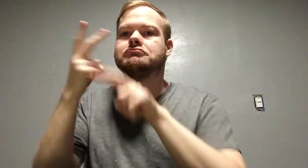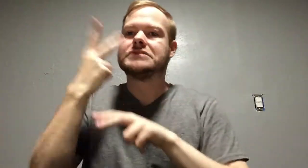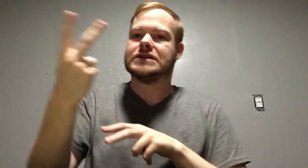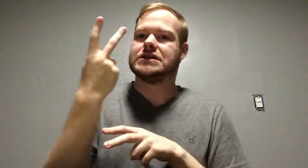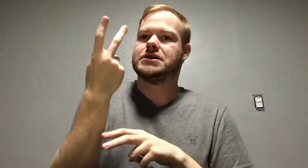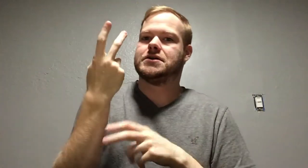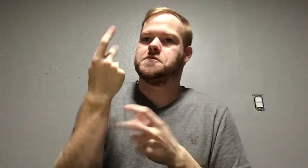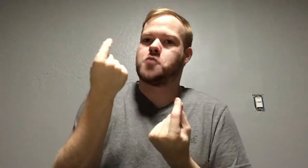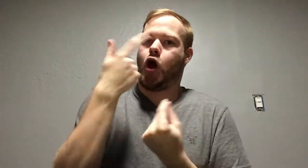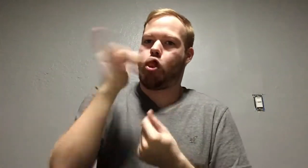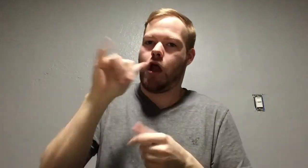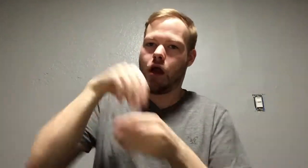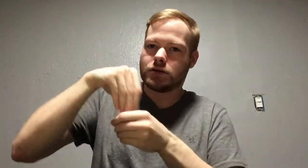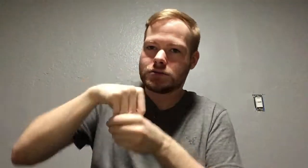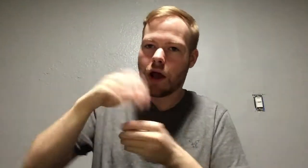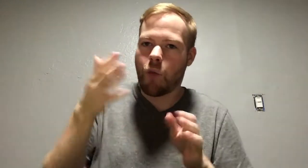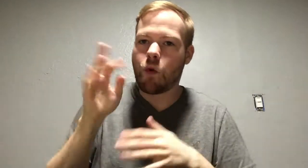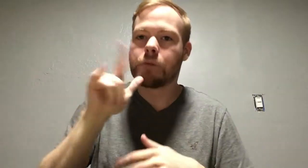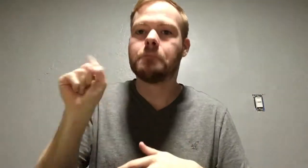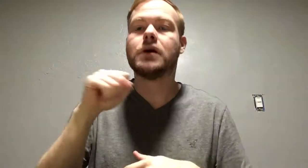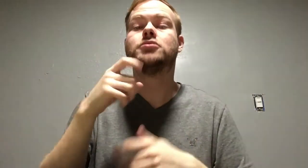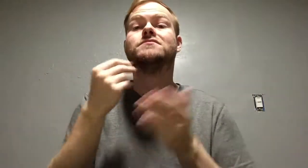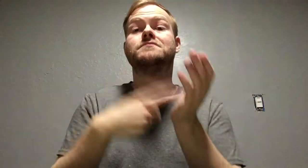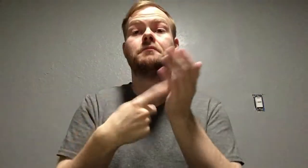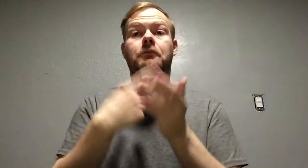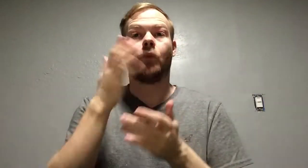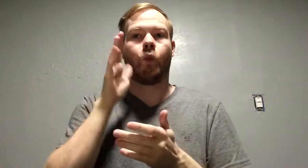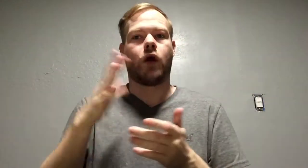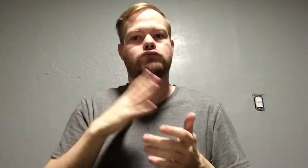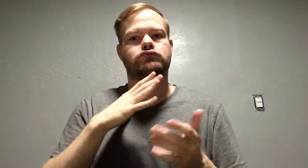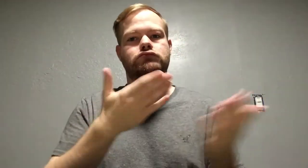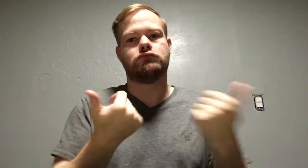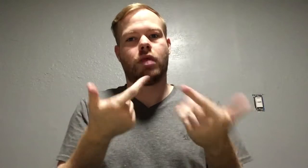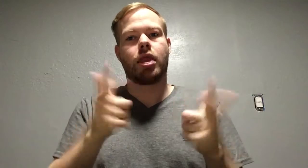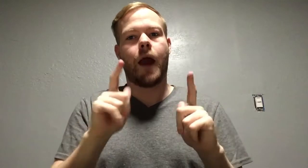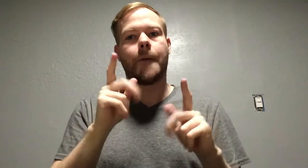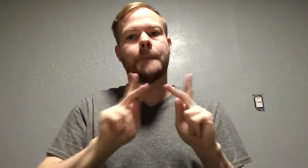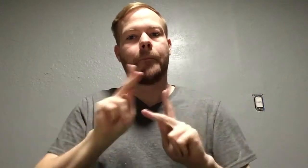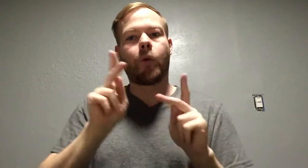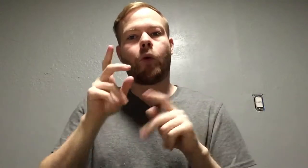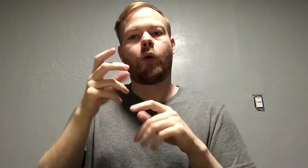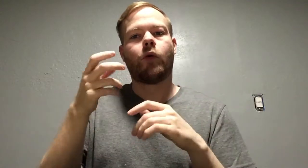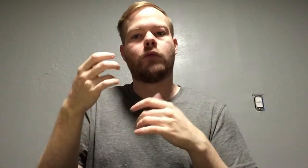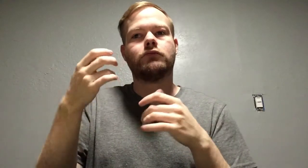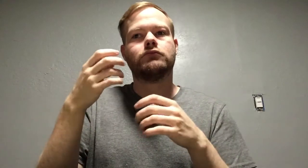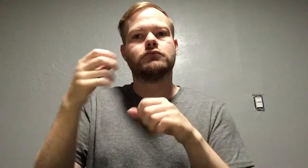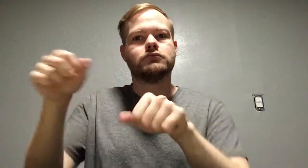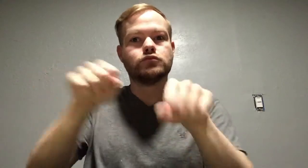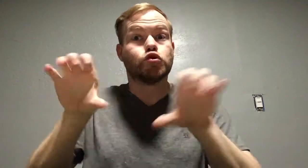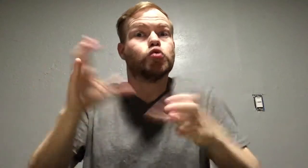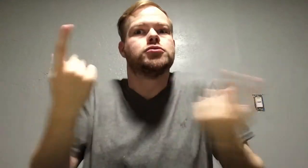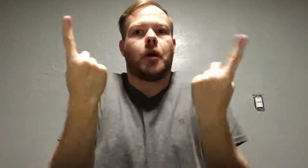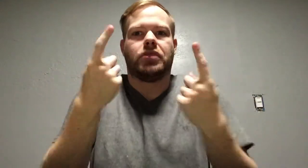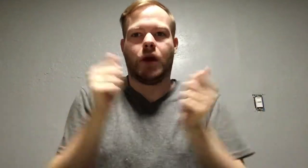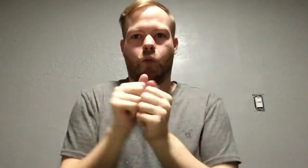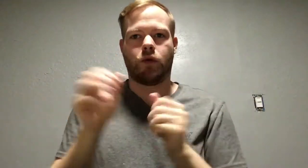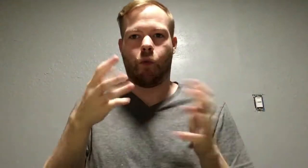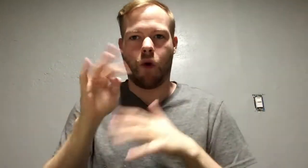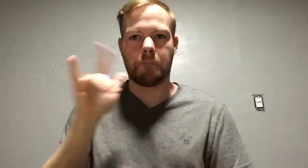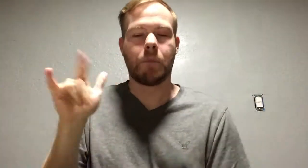See what it looks like inside the windmills, and sometimes will let people do something with the windmill.